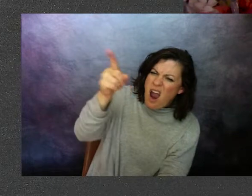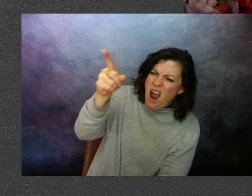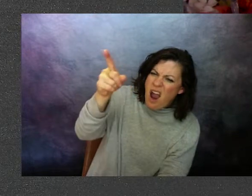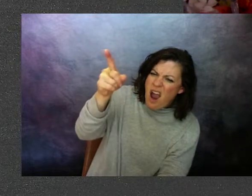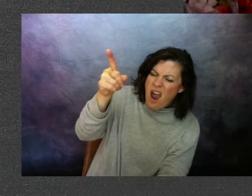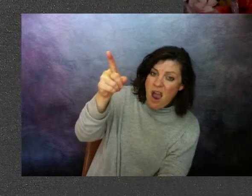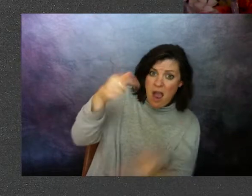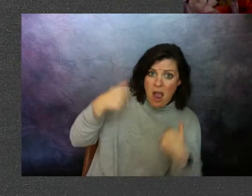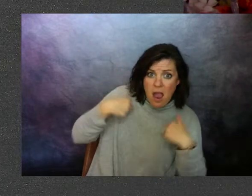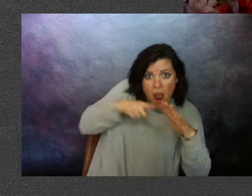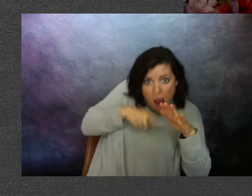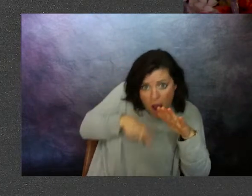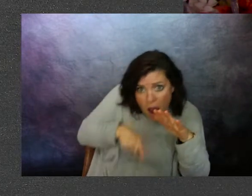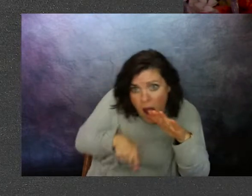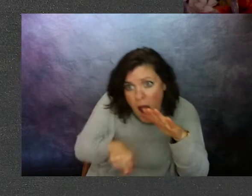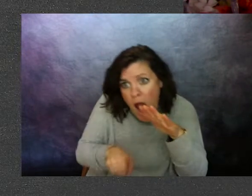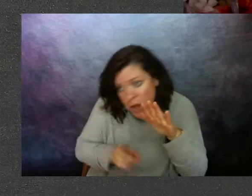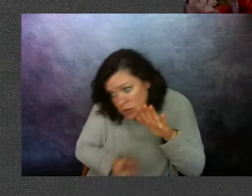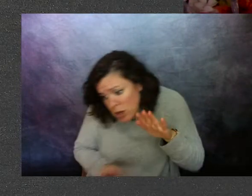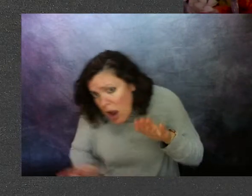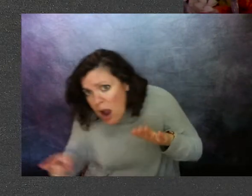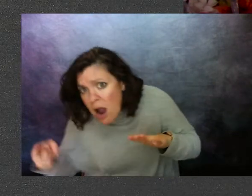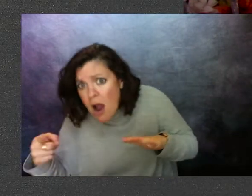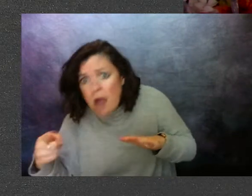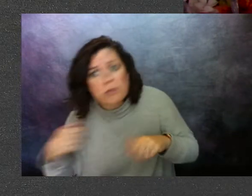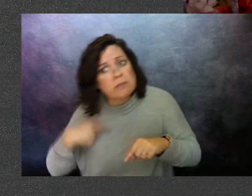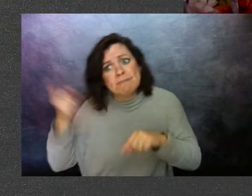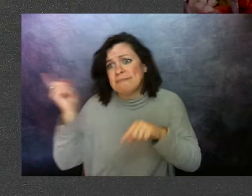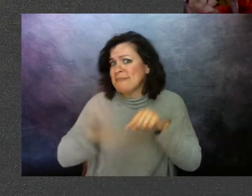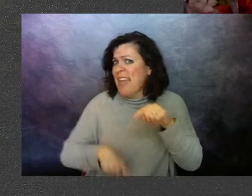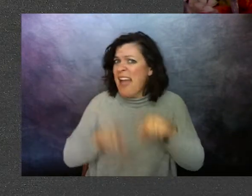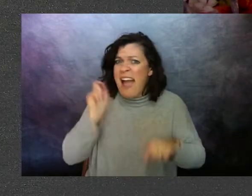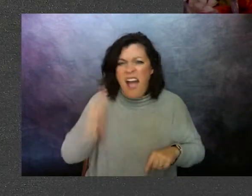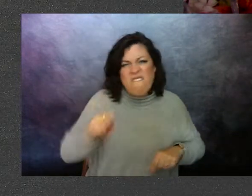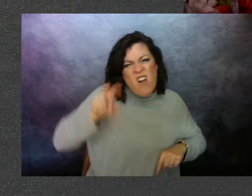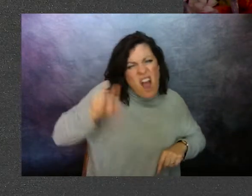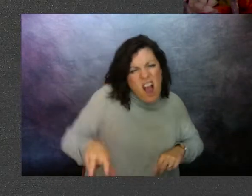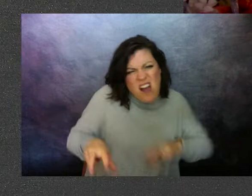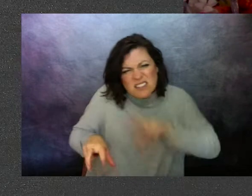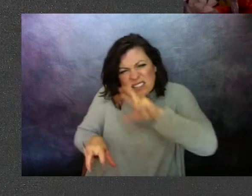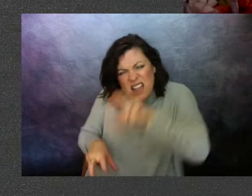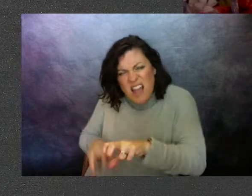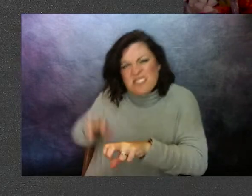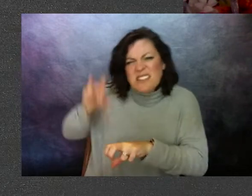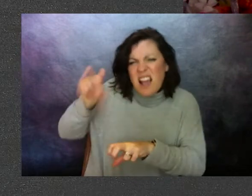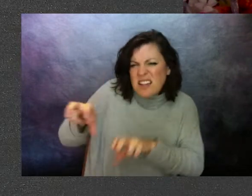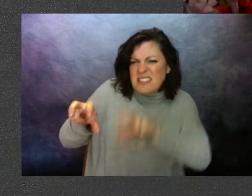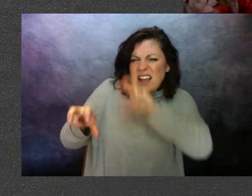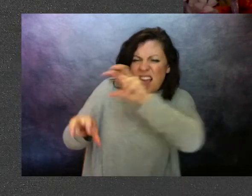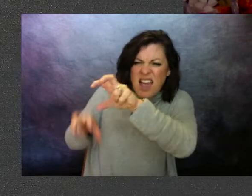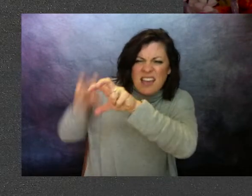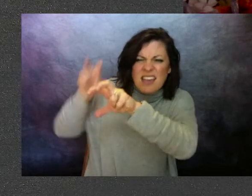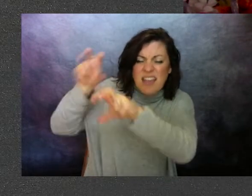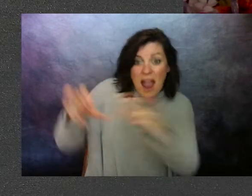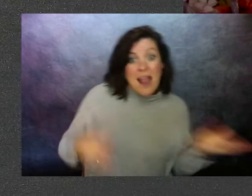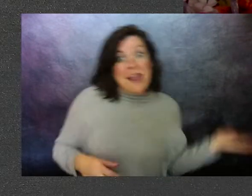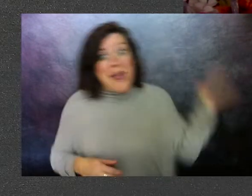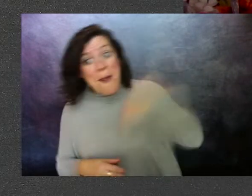We can't go under it, we have to go over it. We're coming to a mountain, come on, let's go.